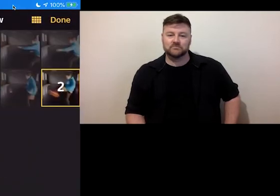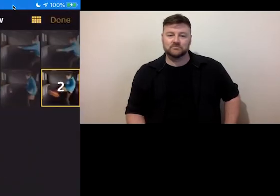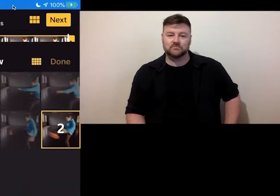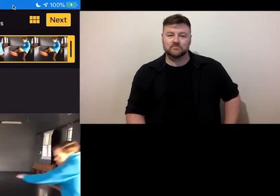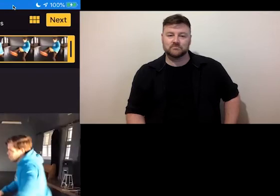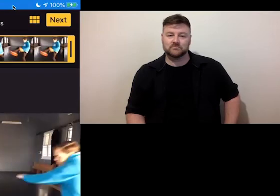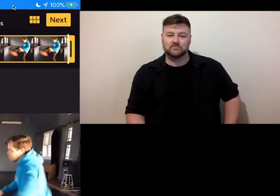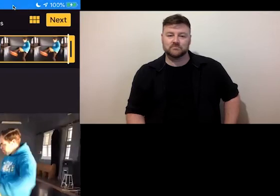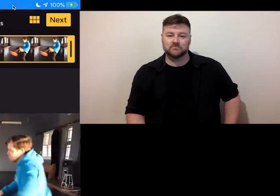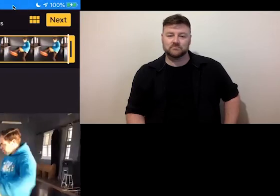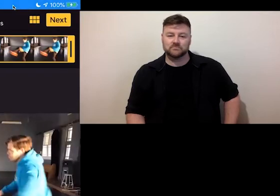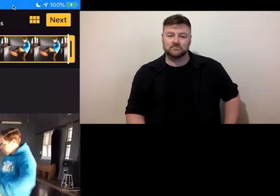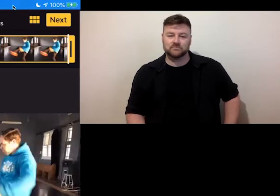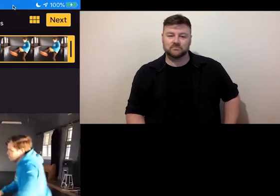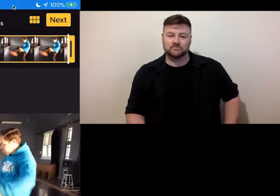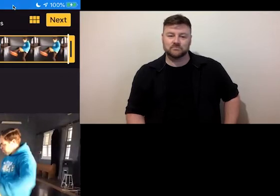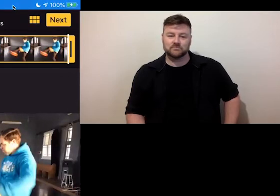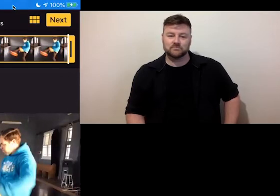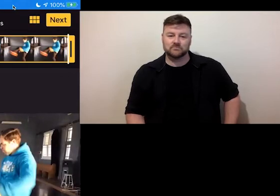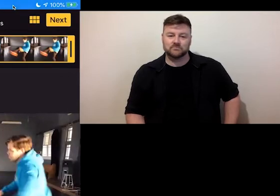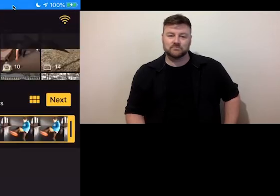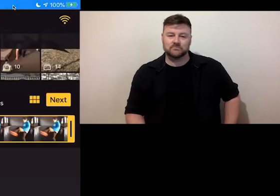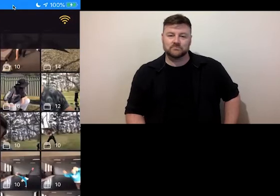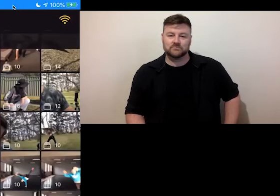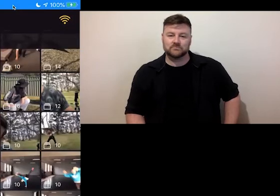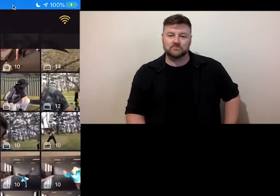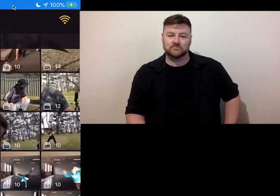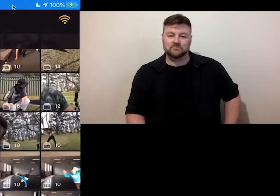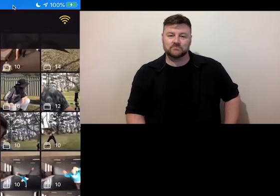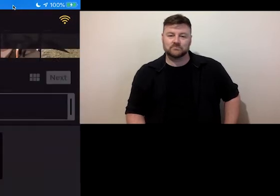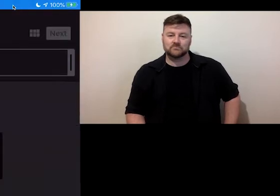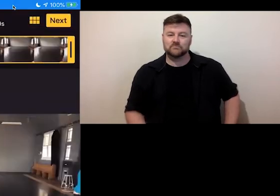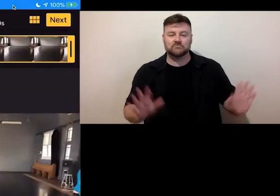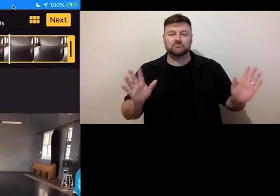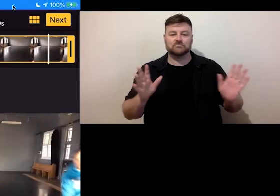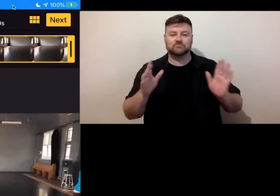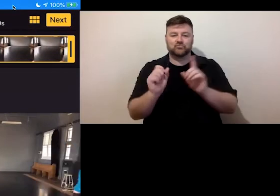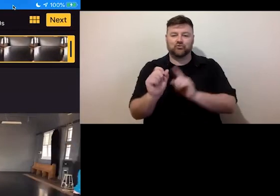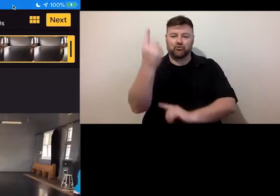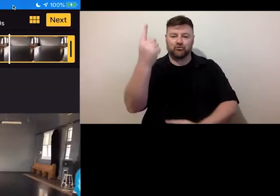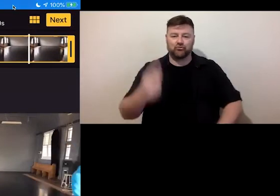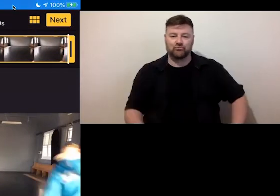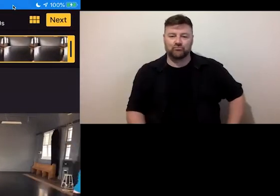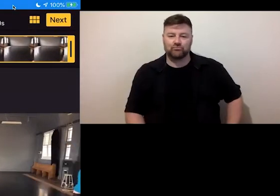OK, abandon. I'm abandoning it. Ohh.